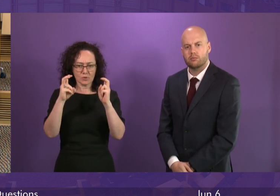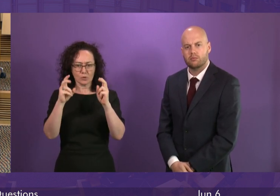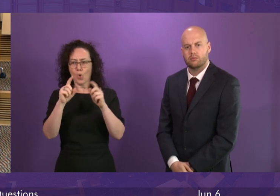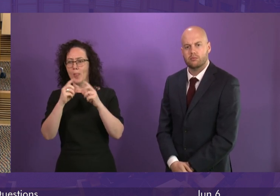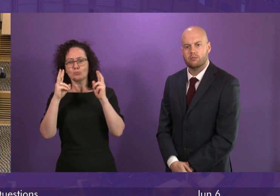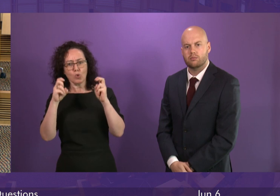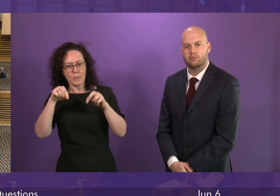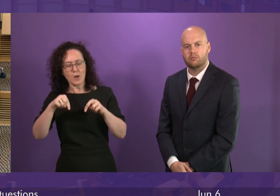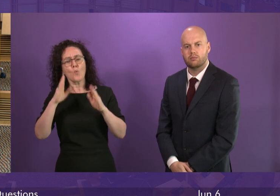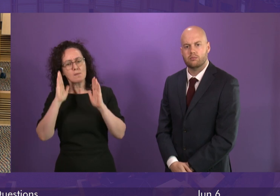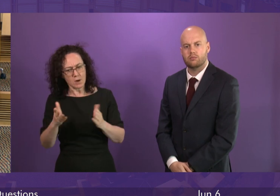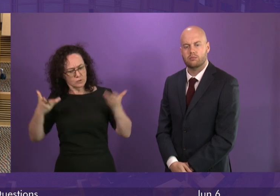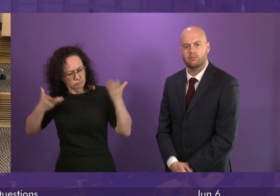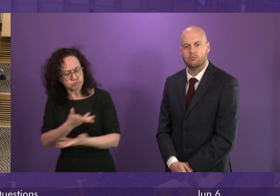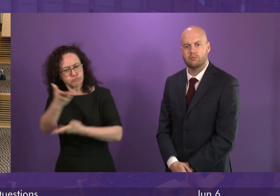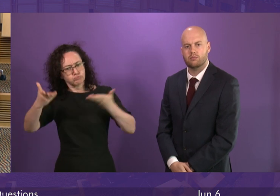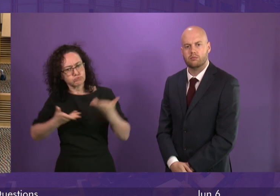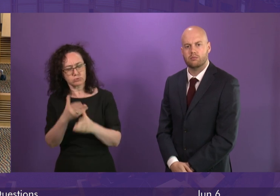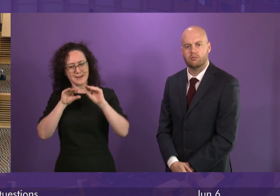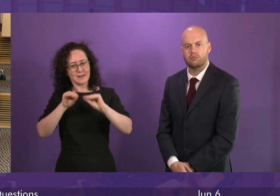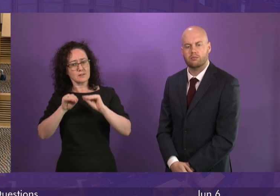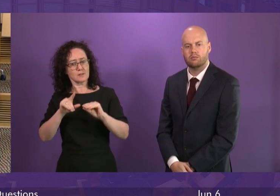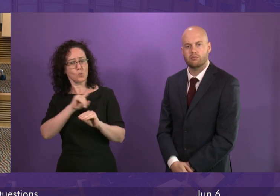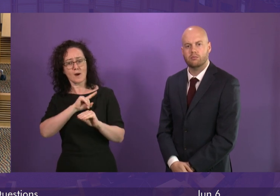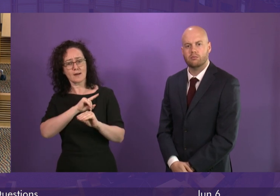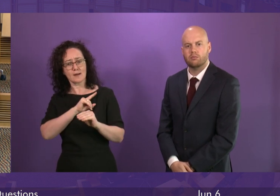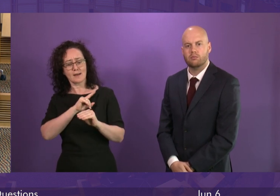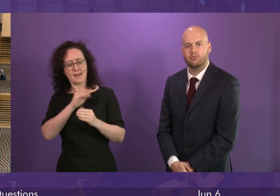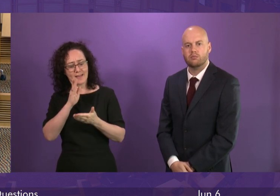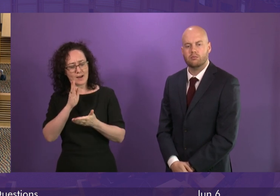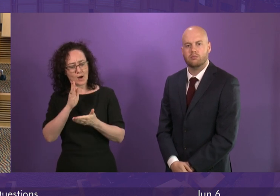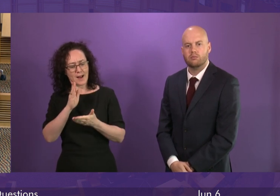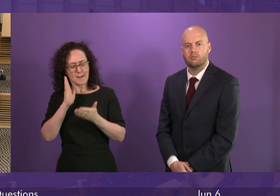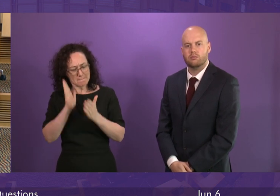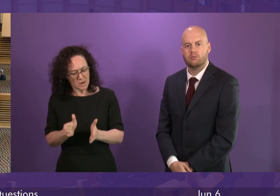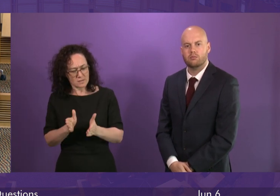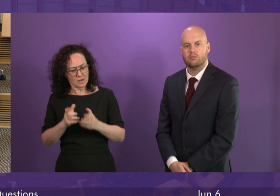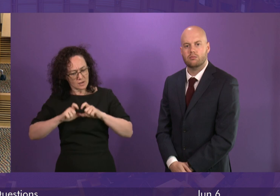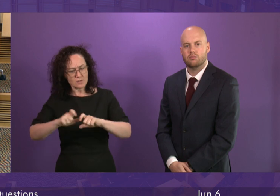is a part of our society that is actively the subject of debate. I am interested in